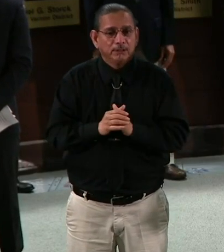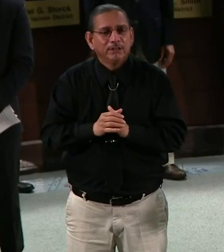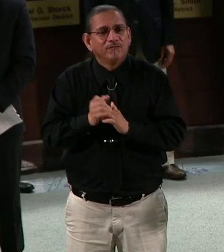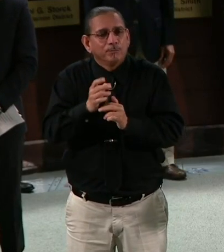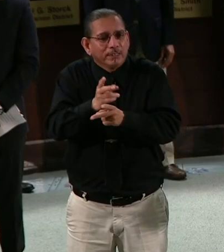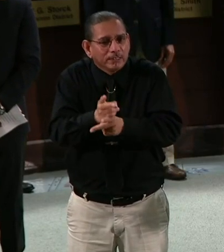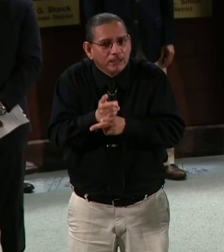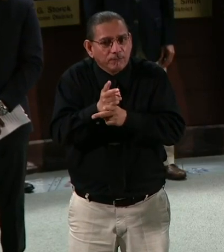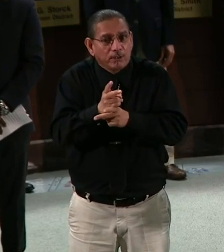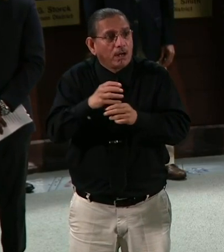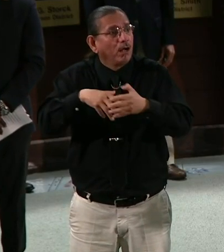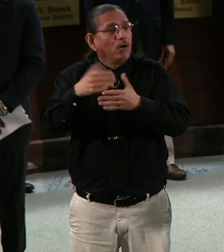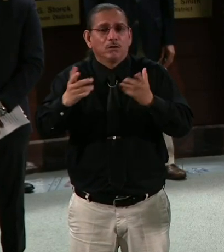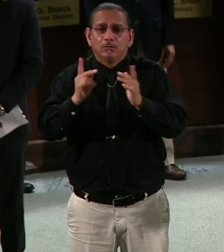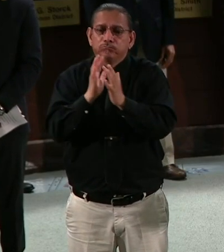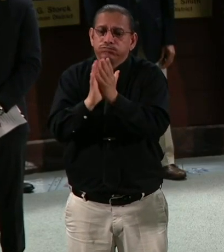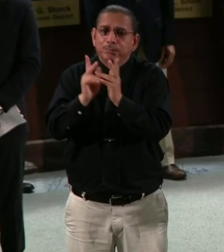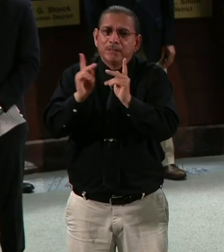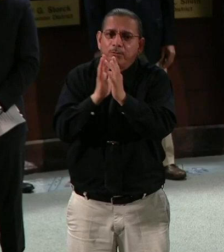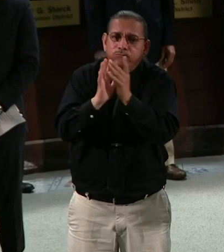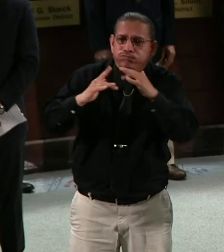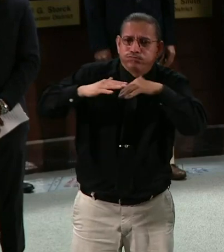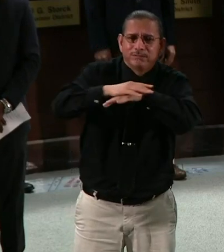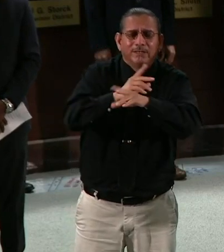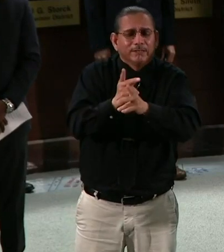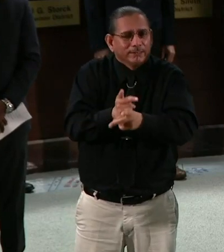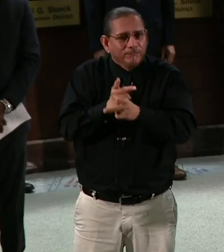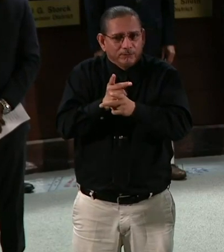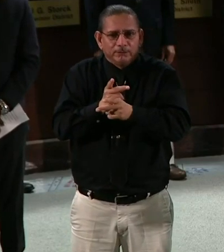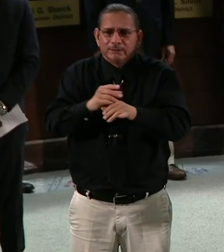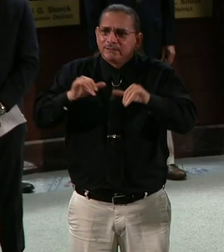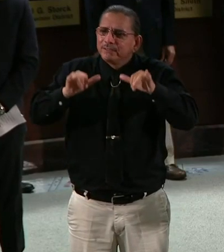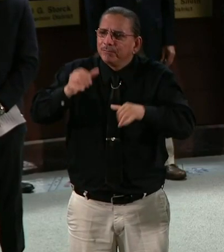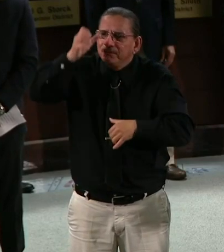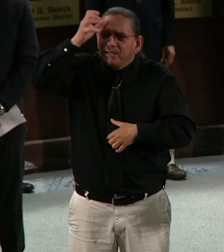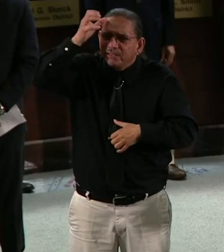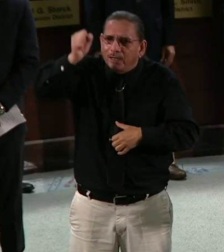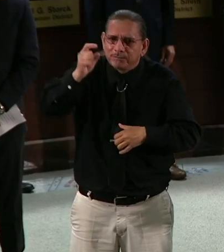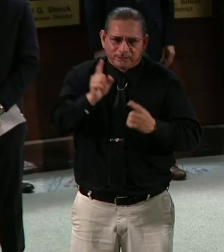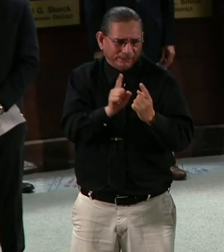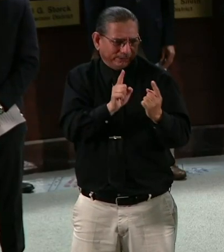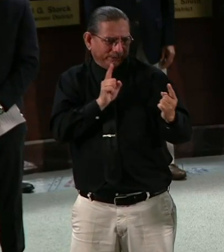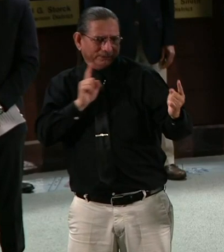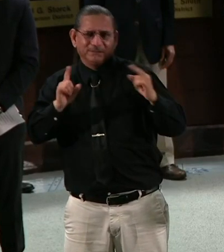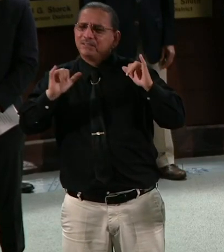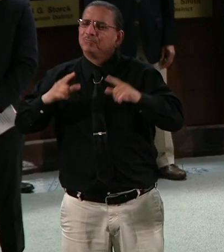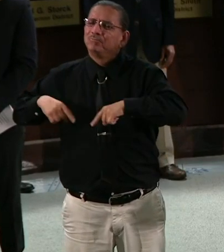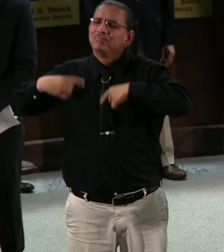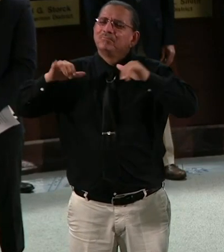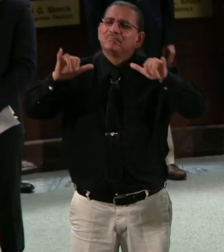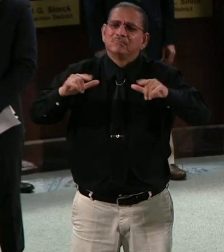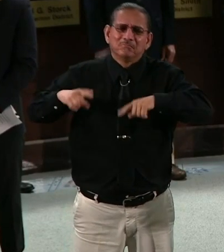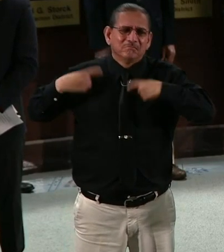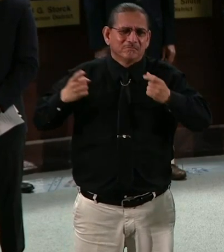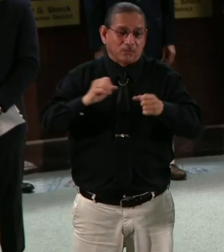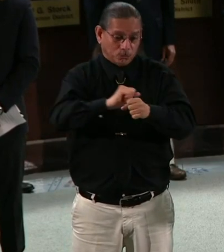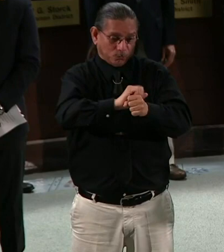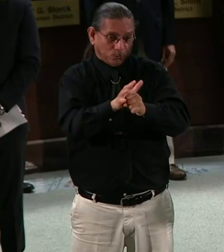GO OUT IN PUBLIC WE ALL NEED TO CONTINUE TO USE THE SAME COMMON